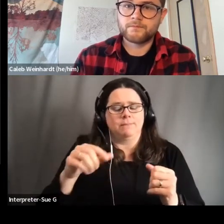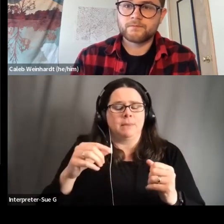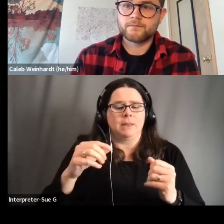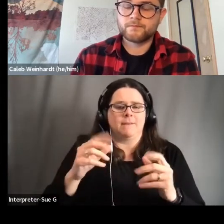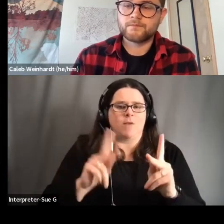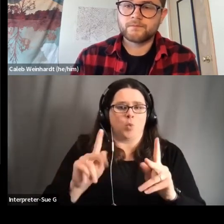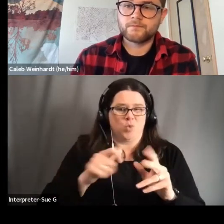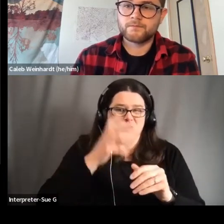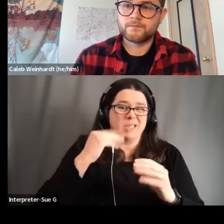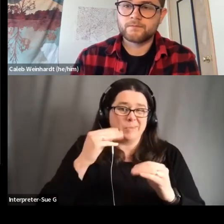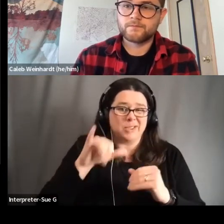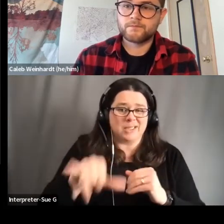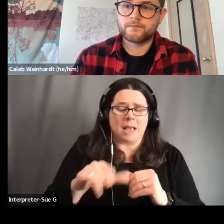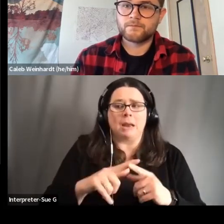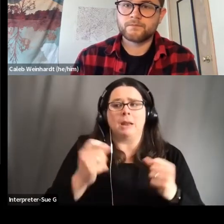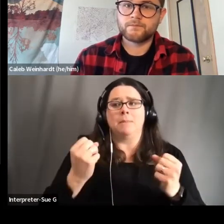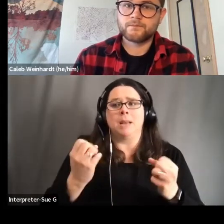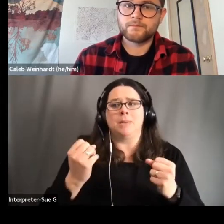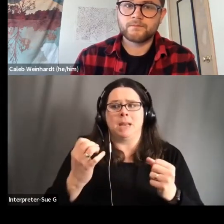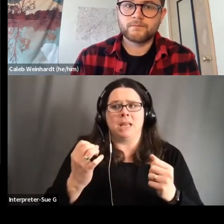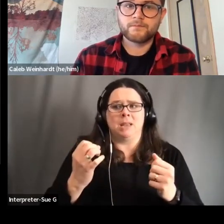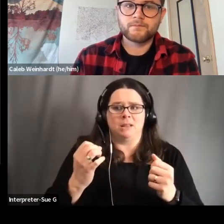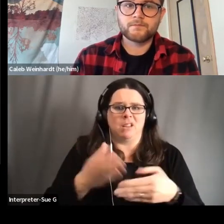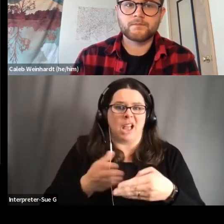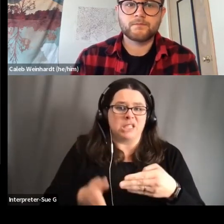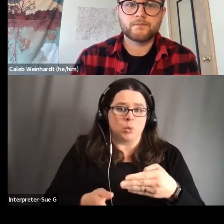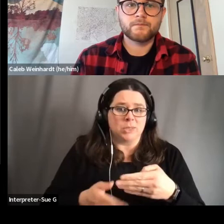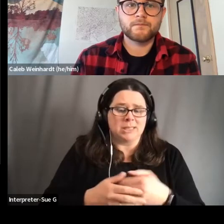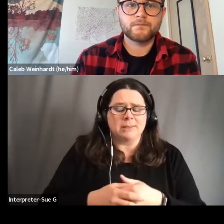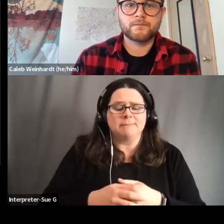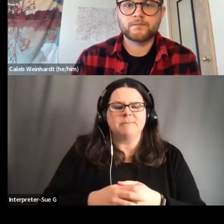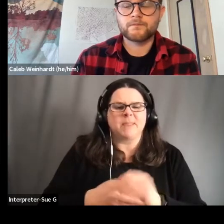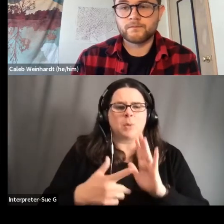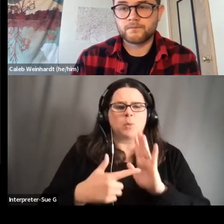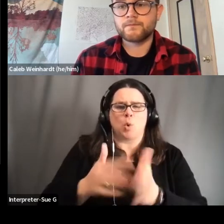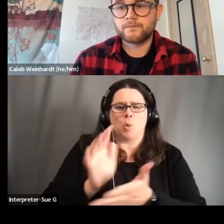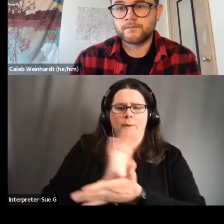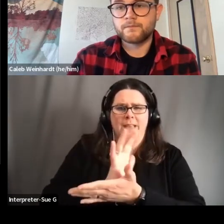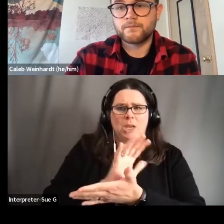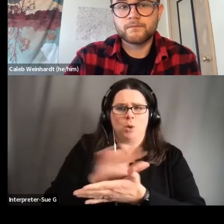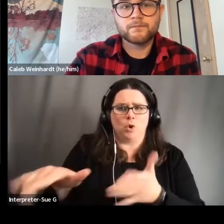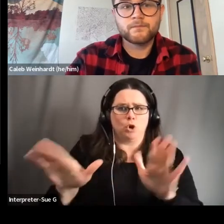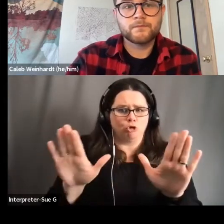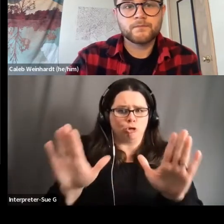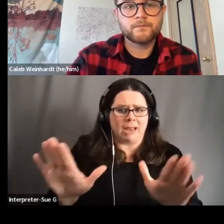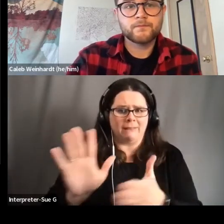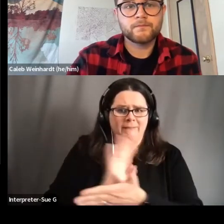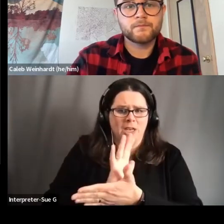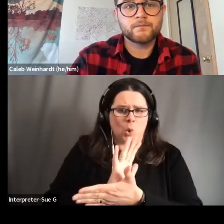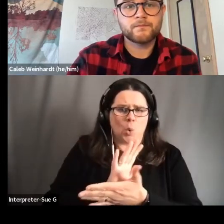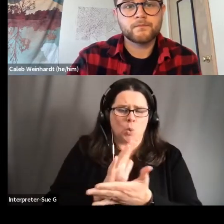and it can have a lot of consequences. Let me show this video which is a great video made quite a few years ago.